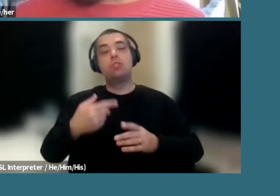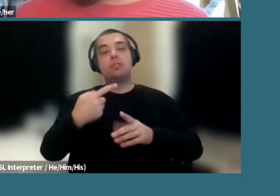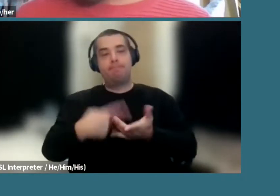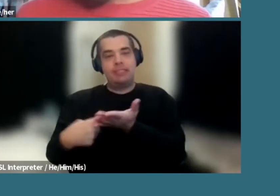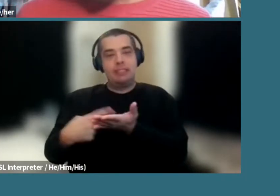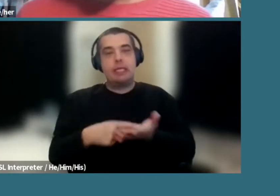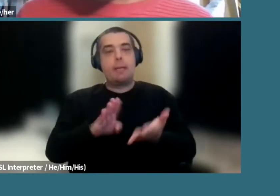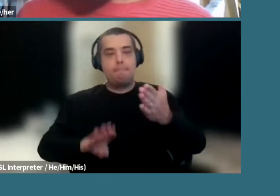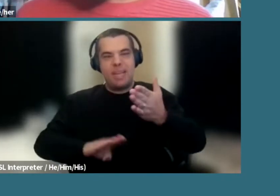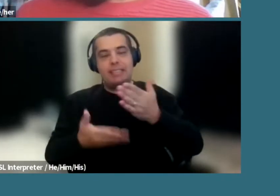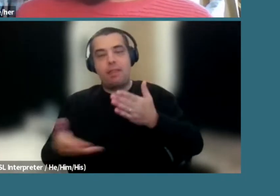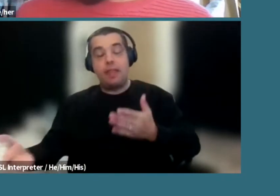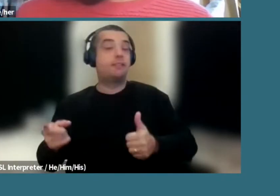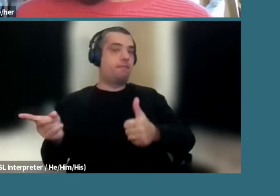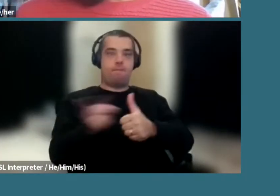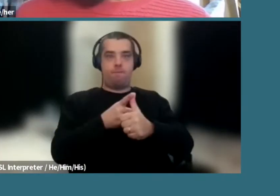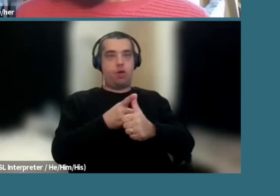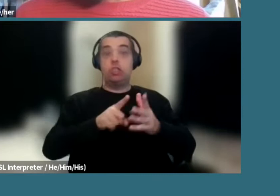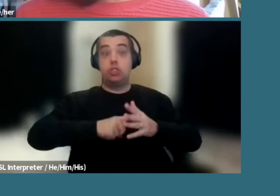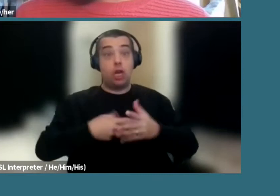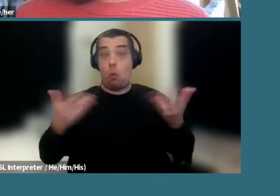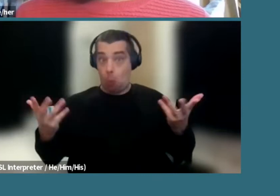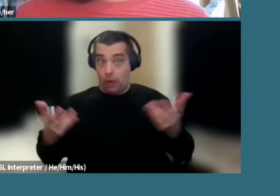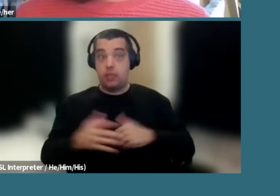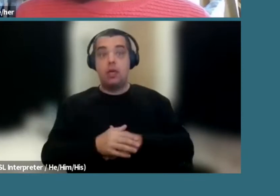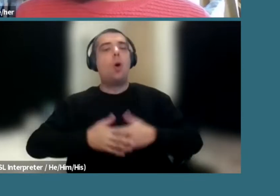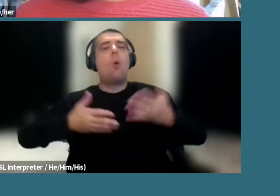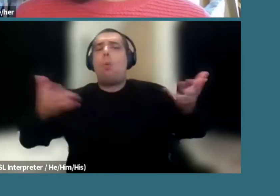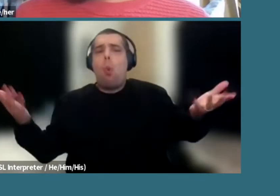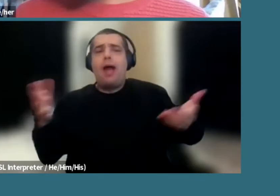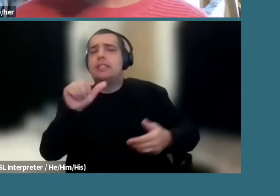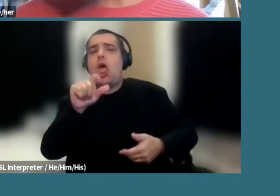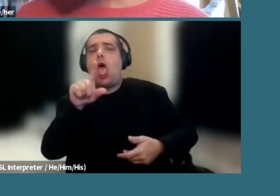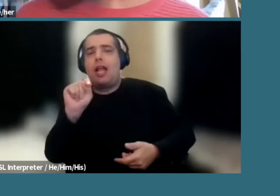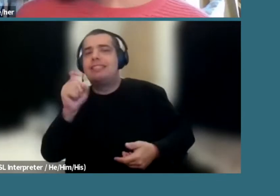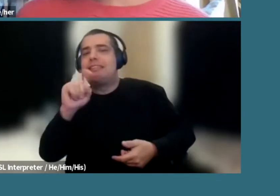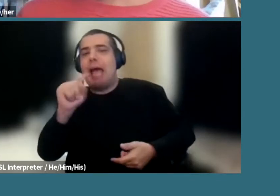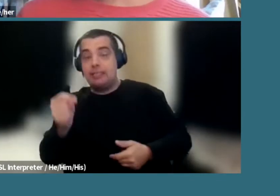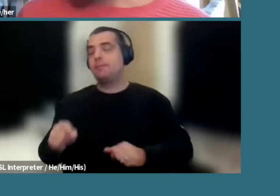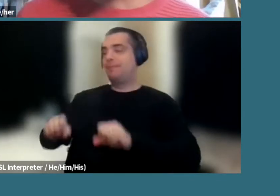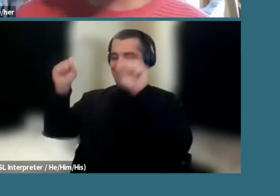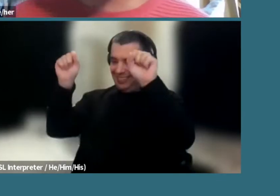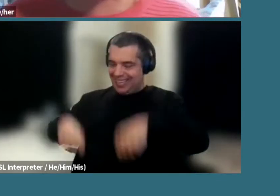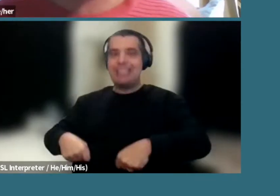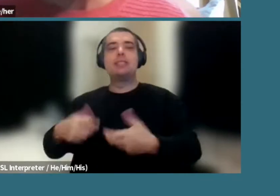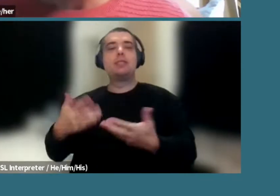And our most basic question to start with is what is alt text? Yes, what is alt text?